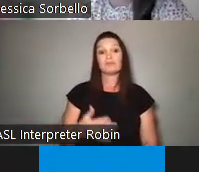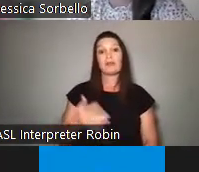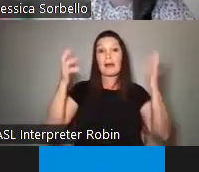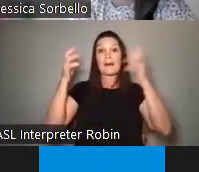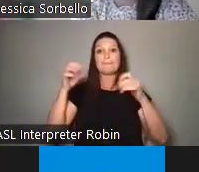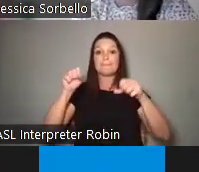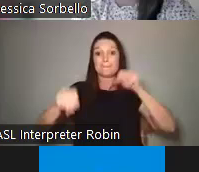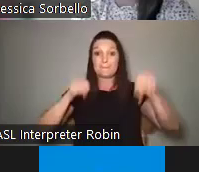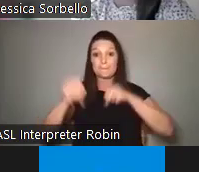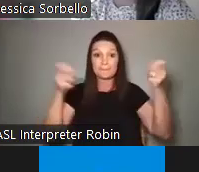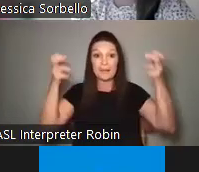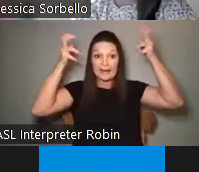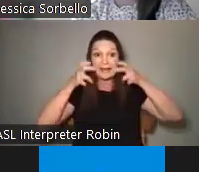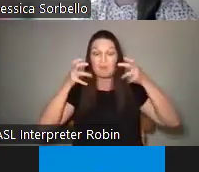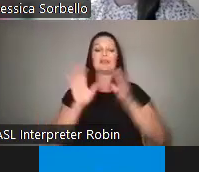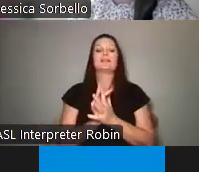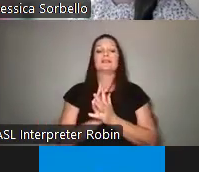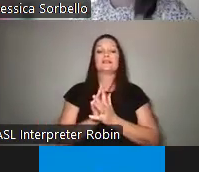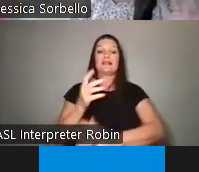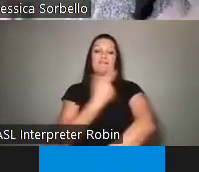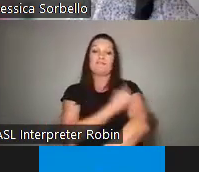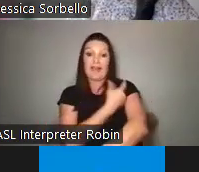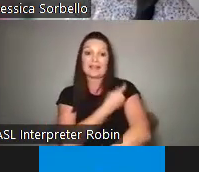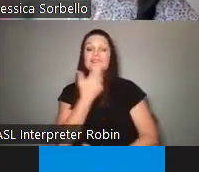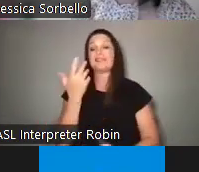Bike